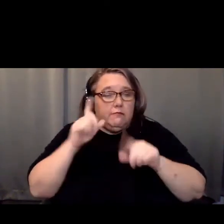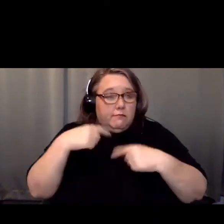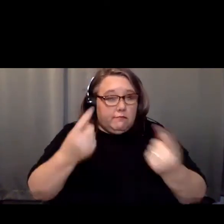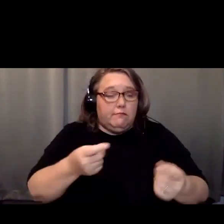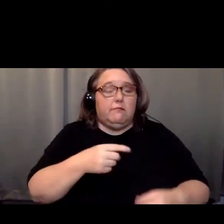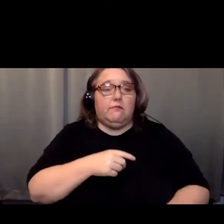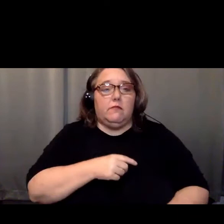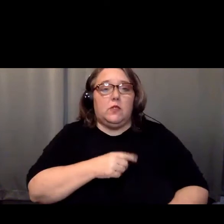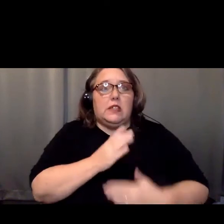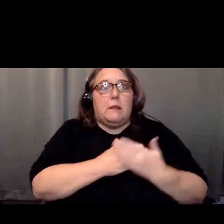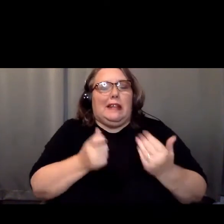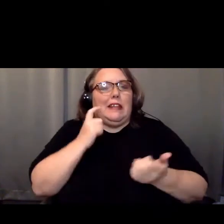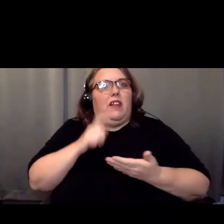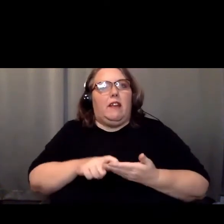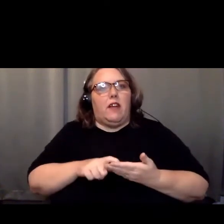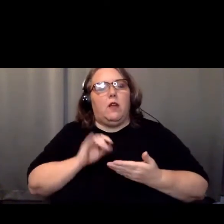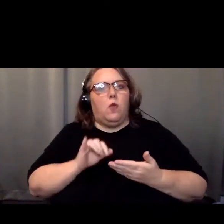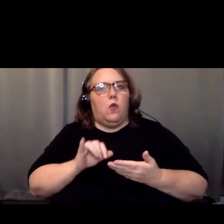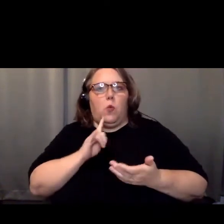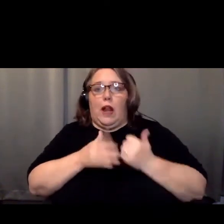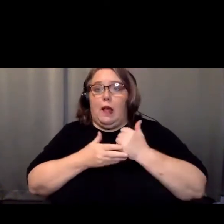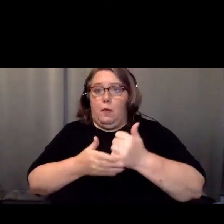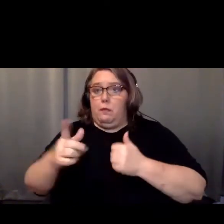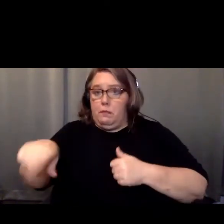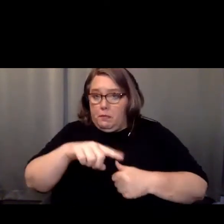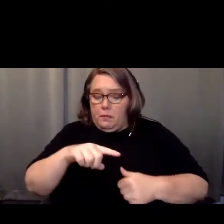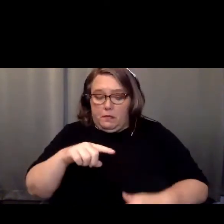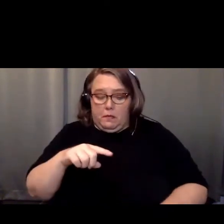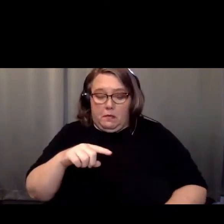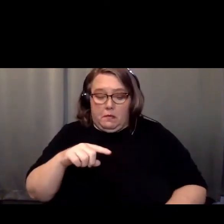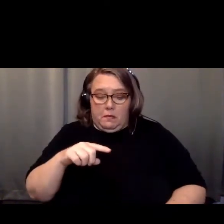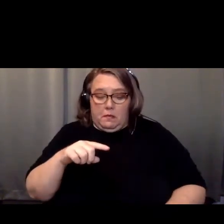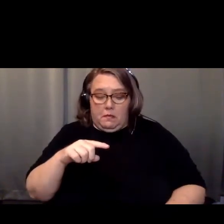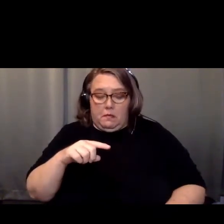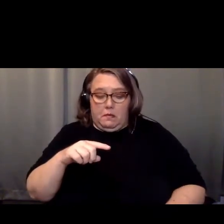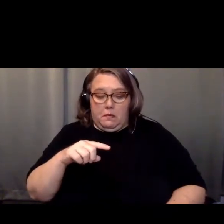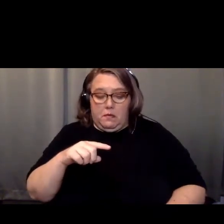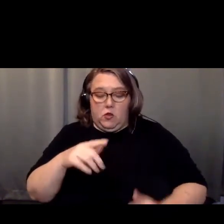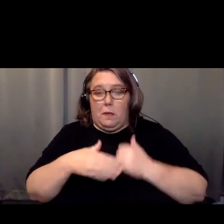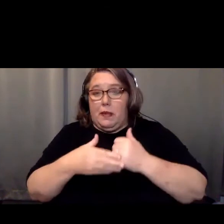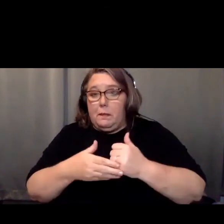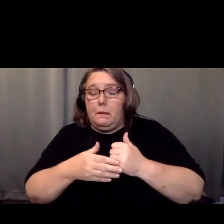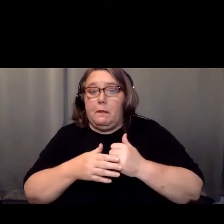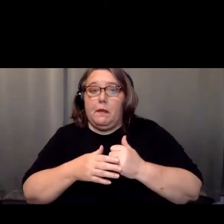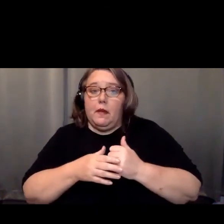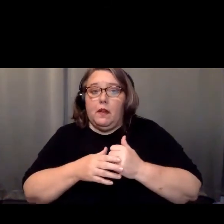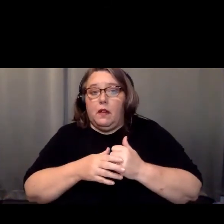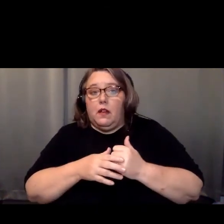that I've identified that would be helpful to either help them not get into a bad situation